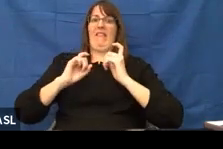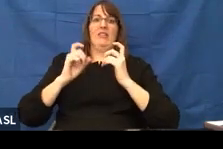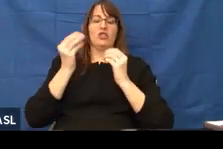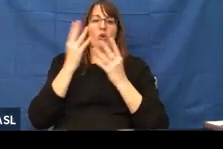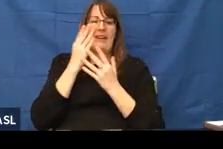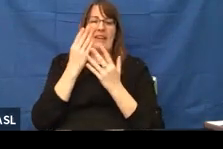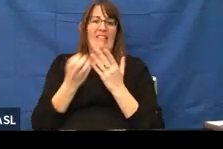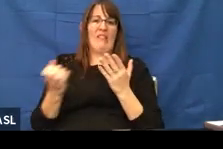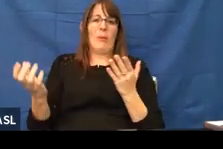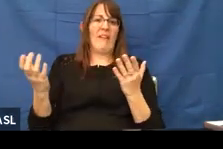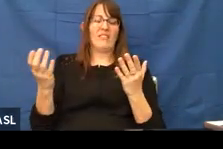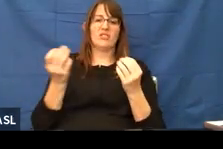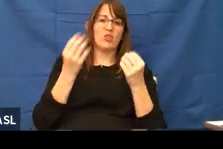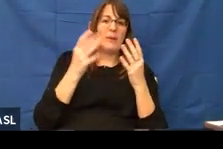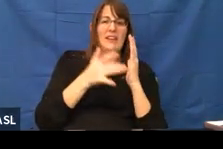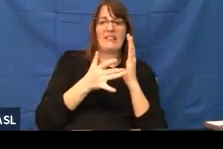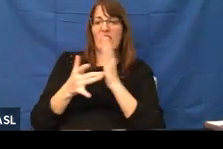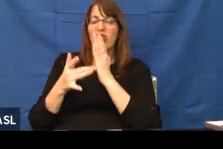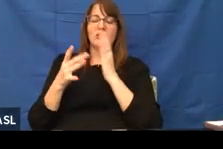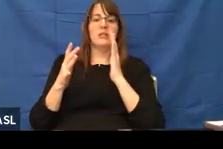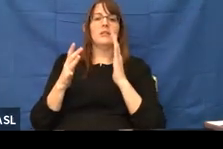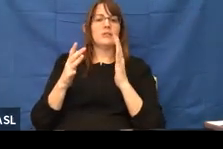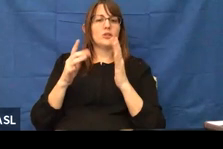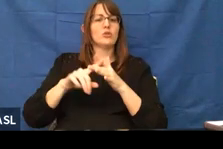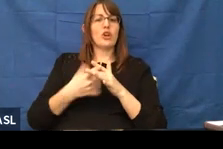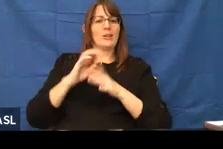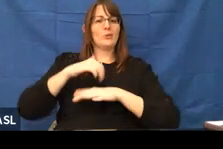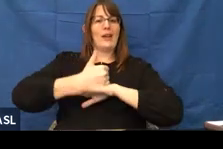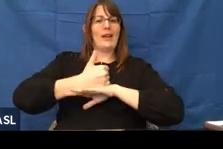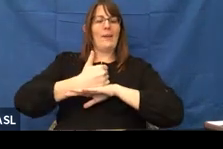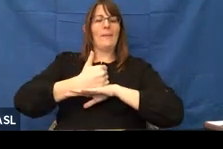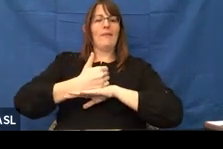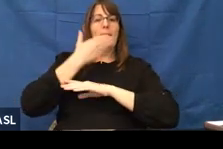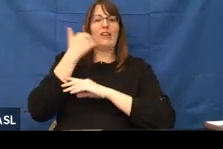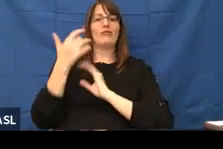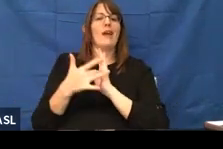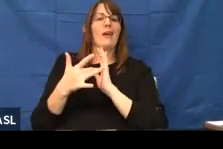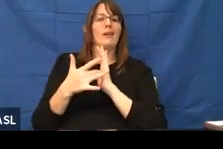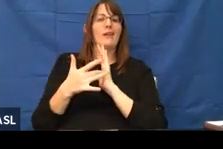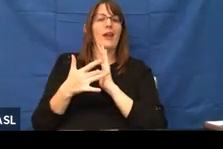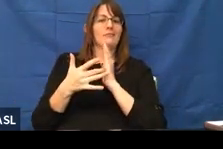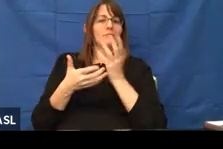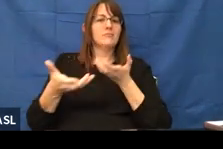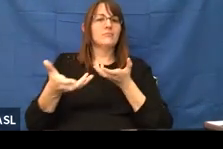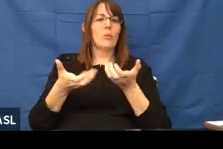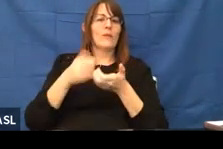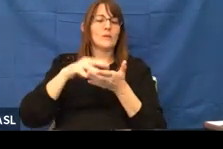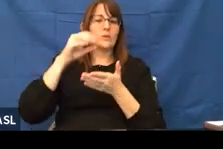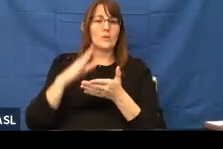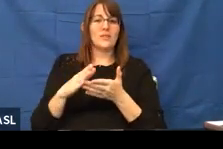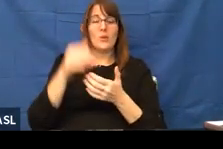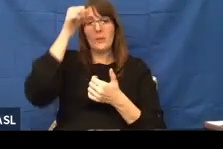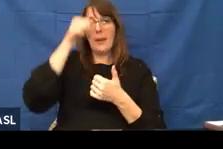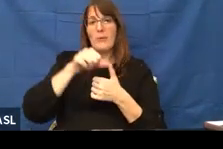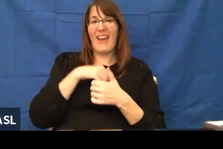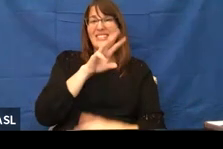Jewyl Alderson Clarke, SDCOE: And so we want to get into those routines of using Ed Tech with our students remember they have six teachers, probably for the average student